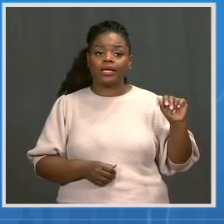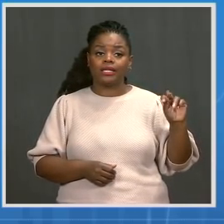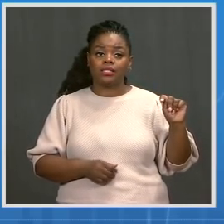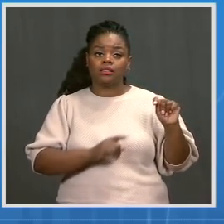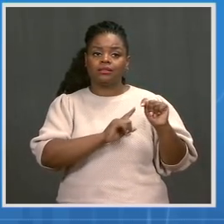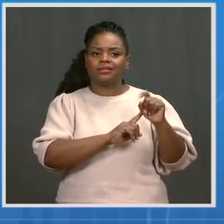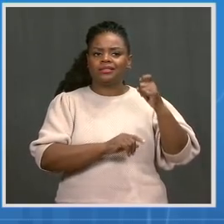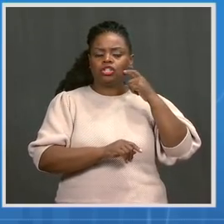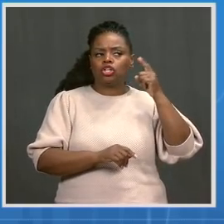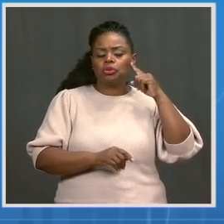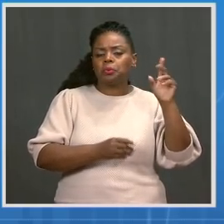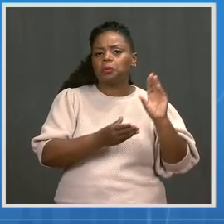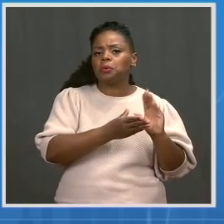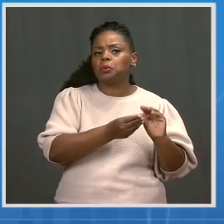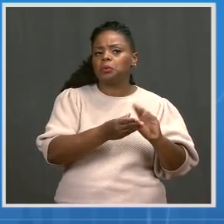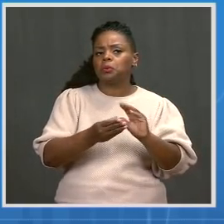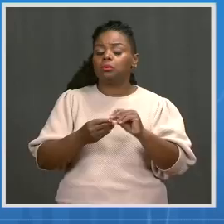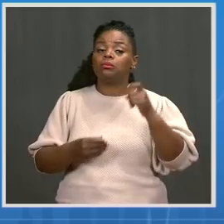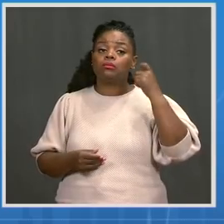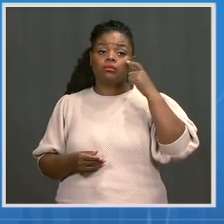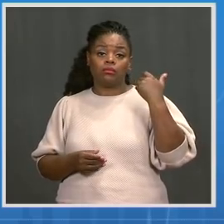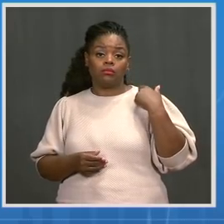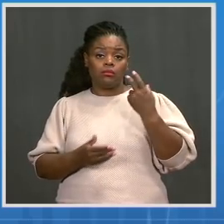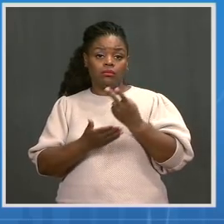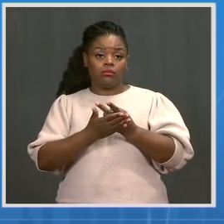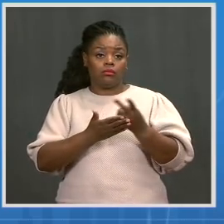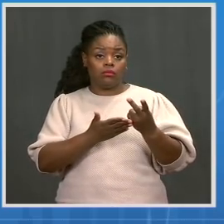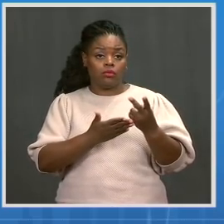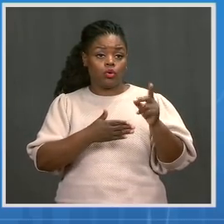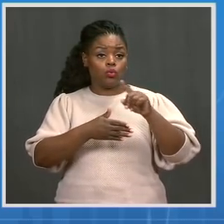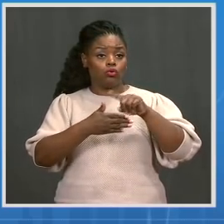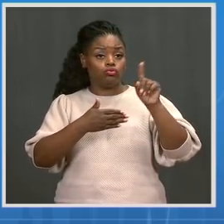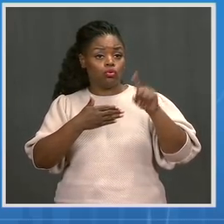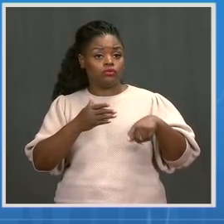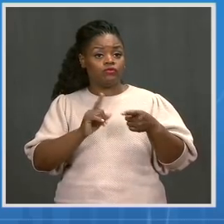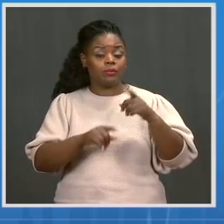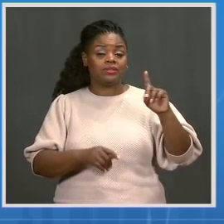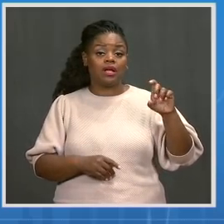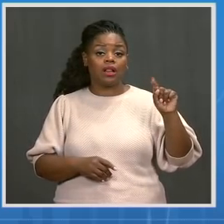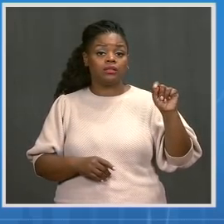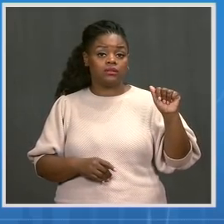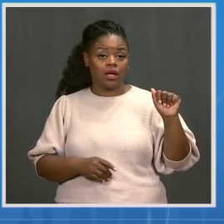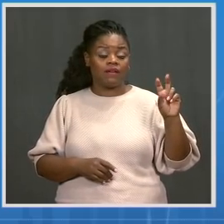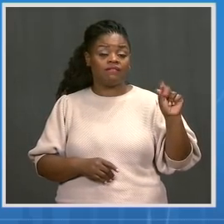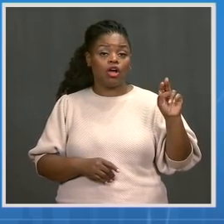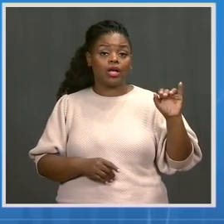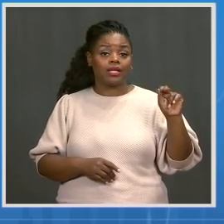the prevalence of cases resulting from the Delta variant has doubled to just over 20 percent,